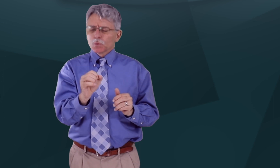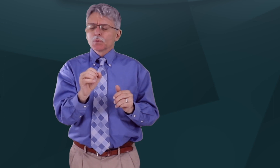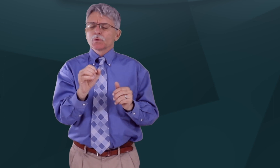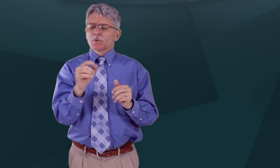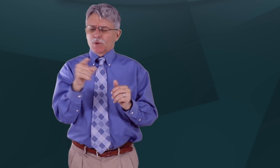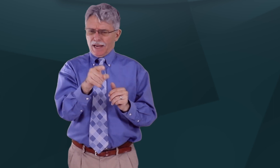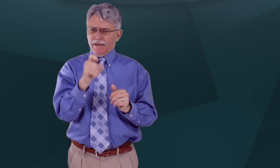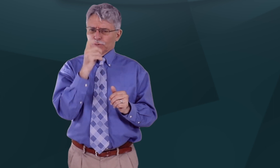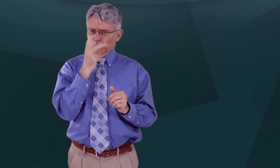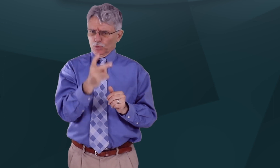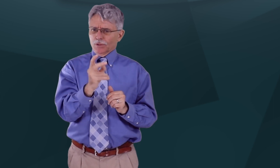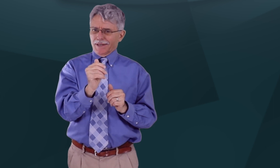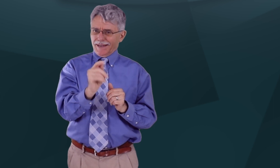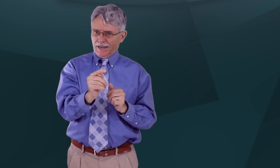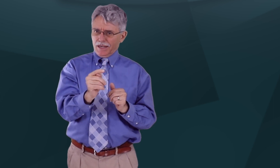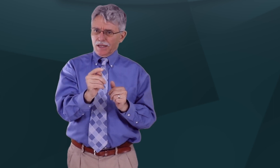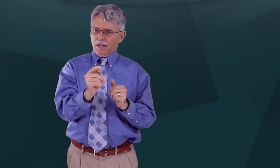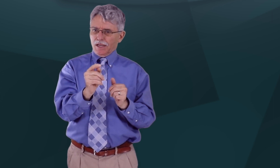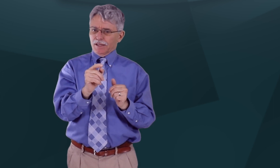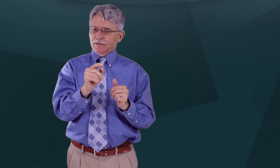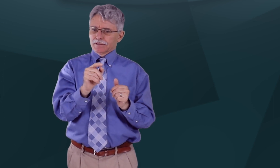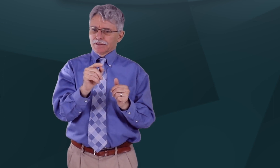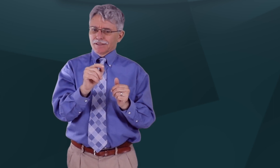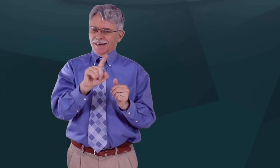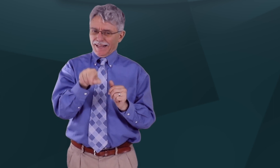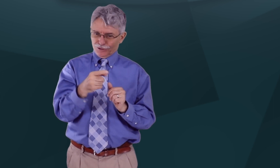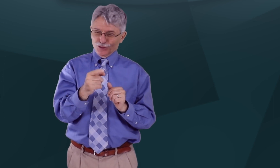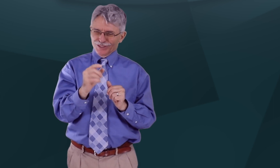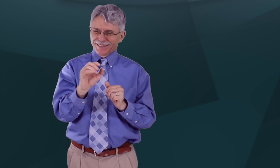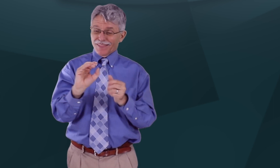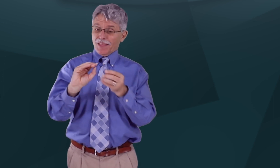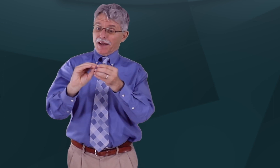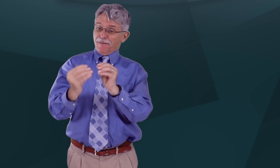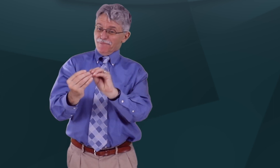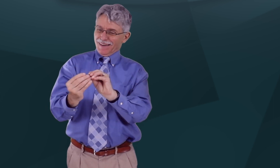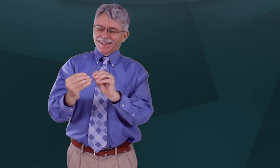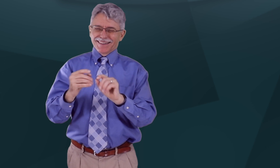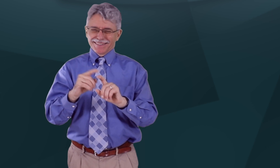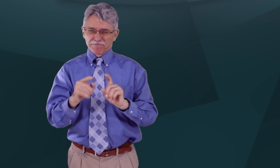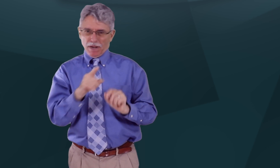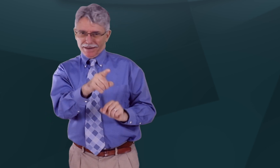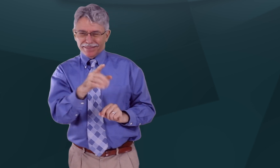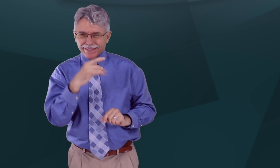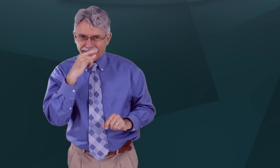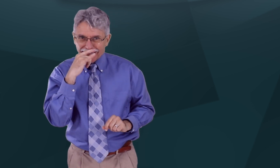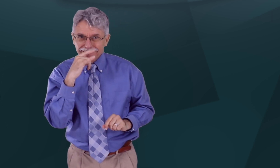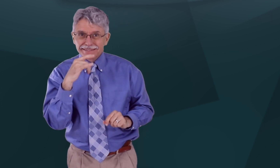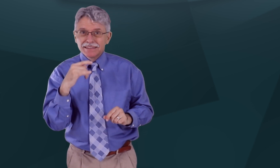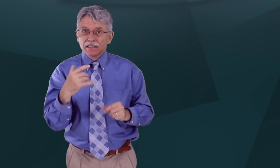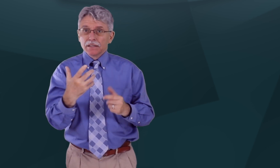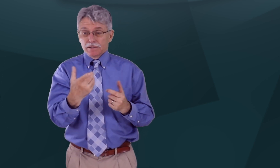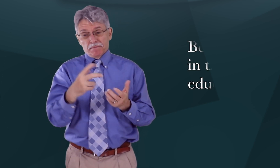So you've got to look at, you know, not just the number, but the child as a whole.